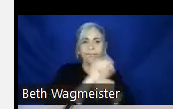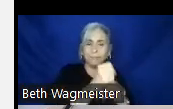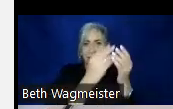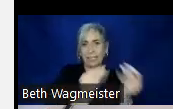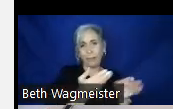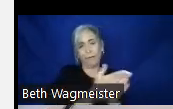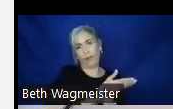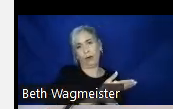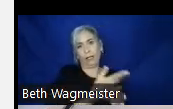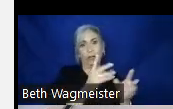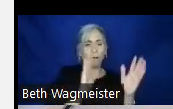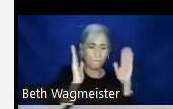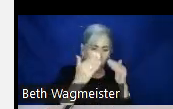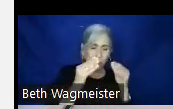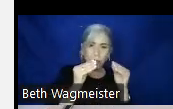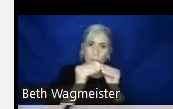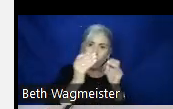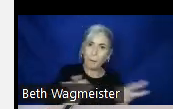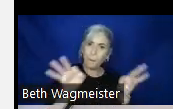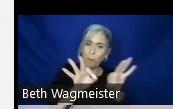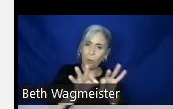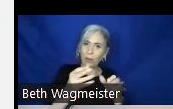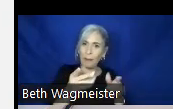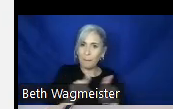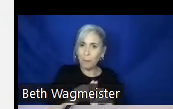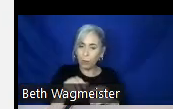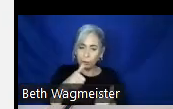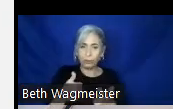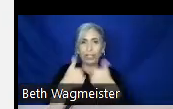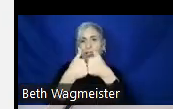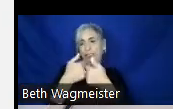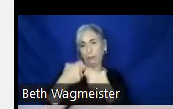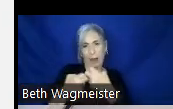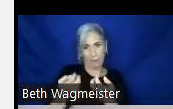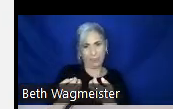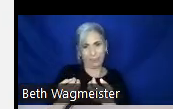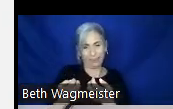work and focus on the more important and more challenging issues. Because honestly like color